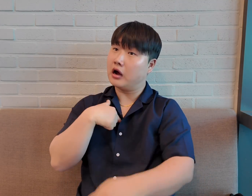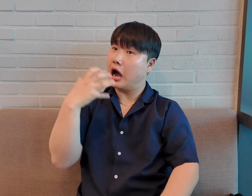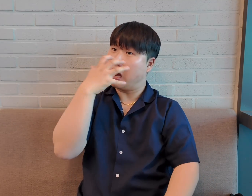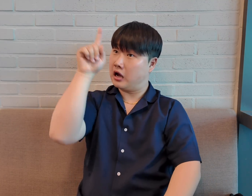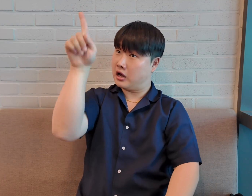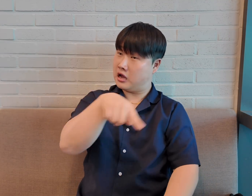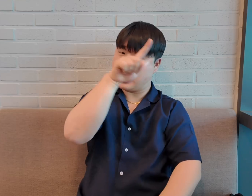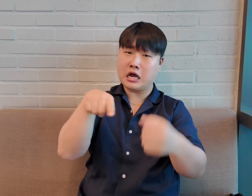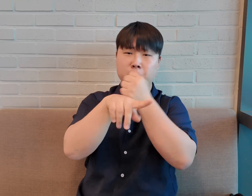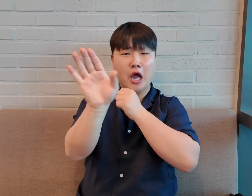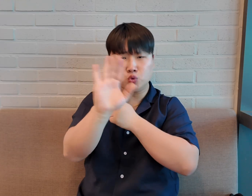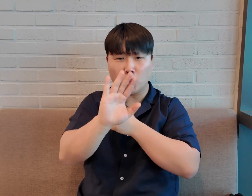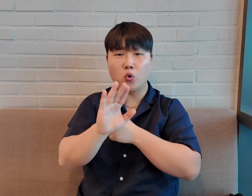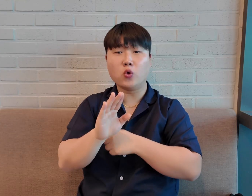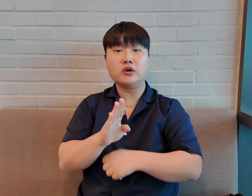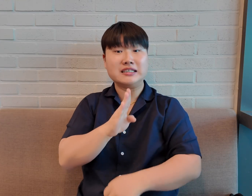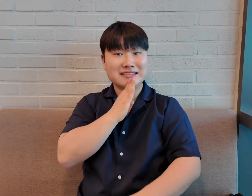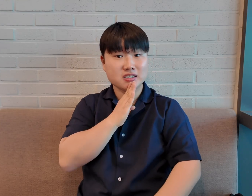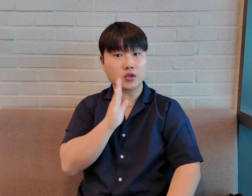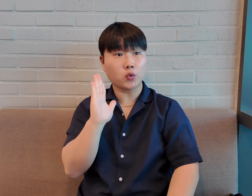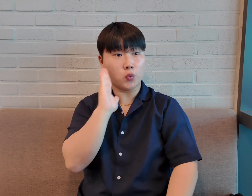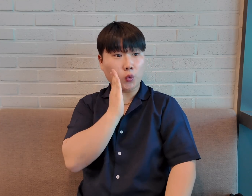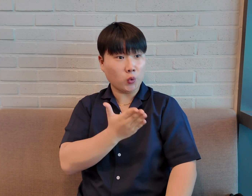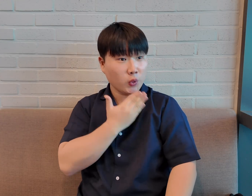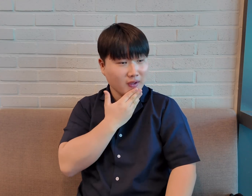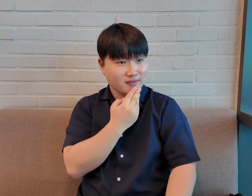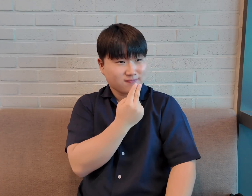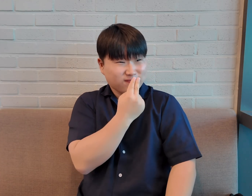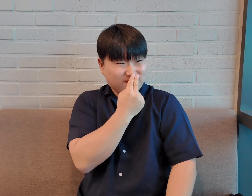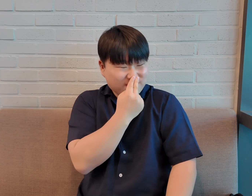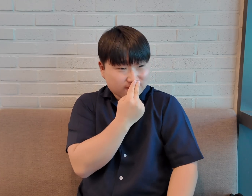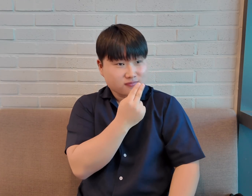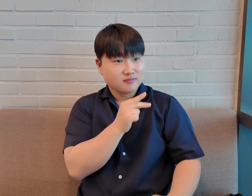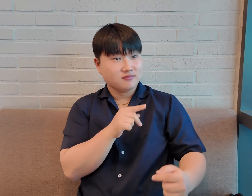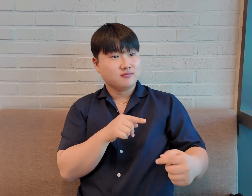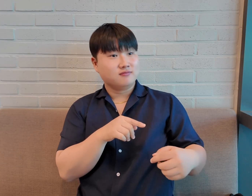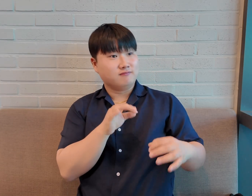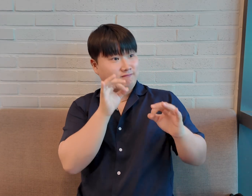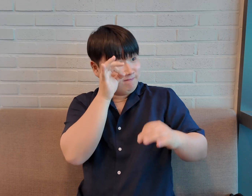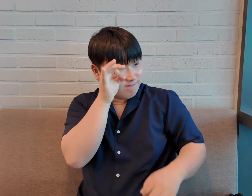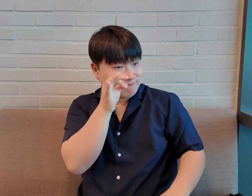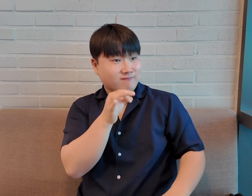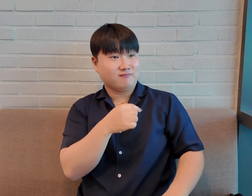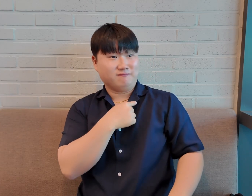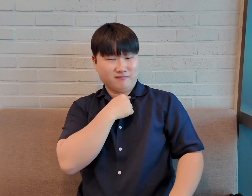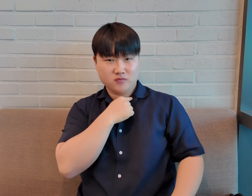I'm not saying you shouldn't meet, but if you really want to get to know deaf people to the core,